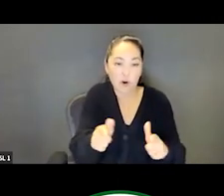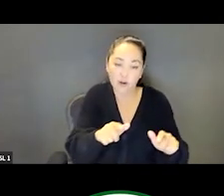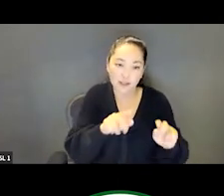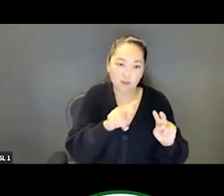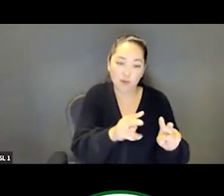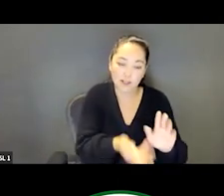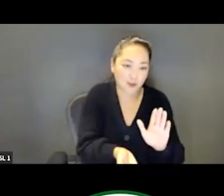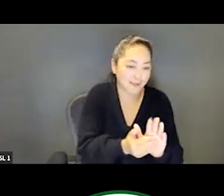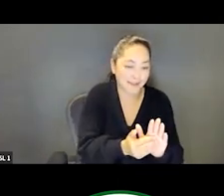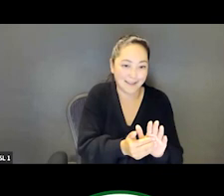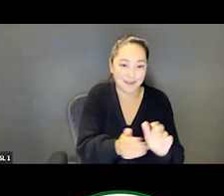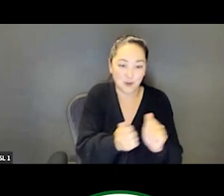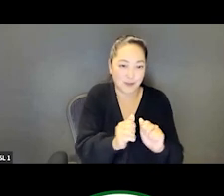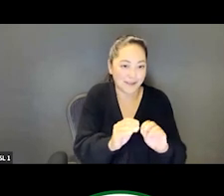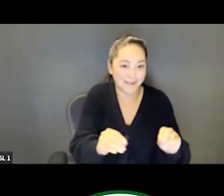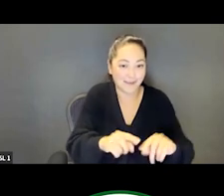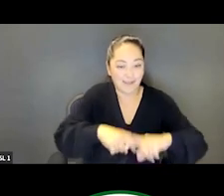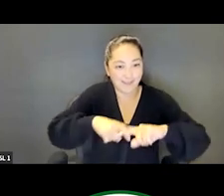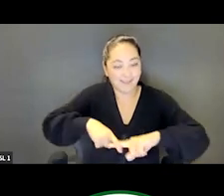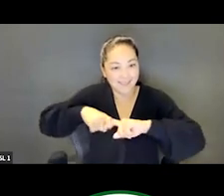Properly without, without any of the pauses.